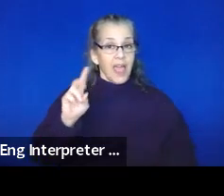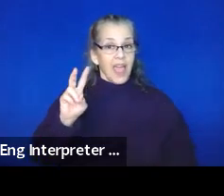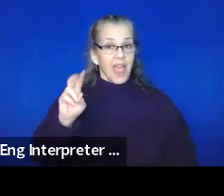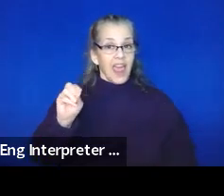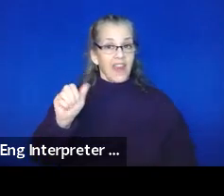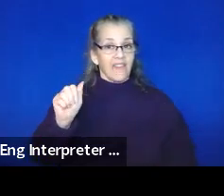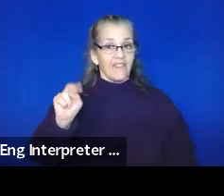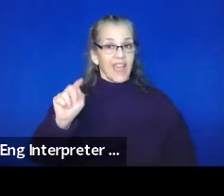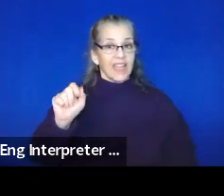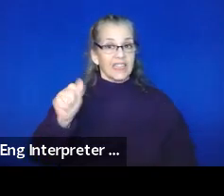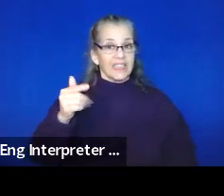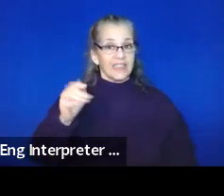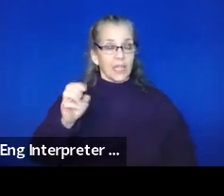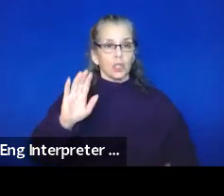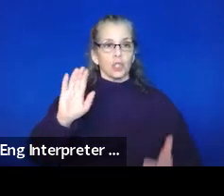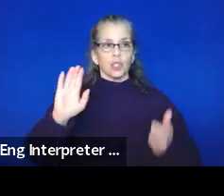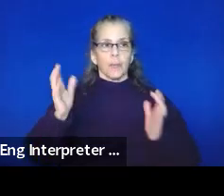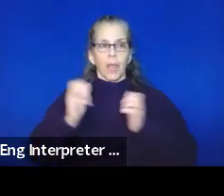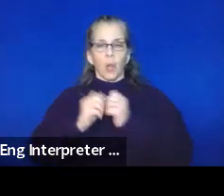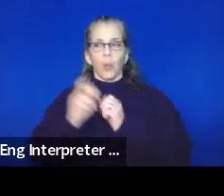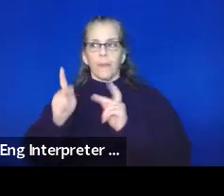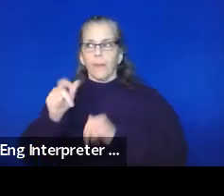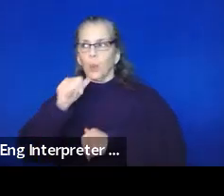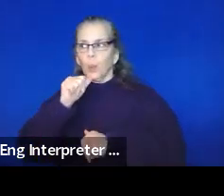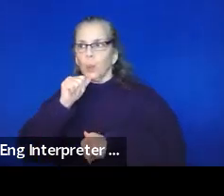especially those that have normal hearing? [Pause].